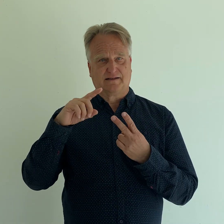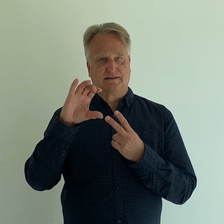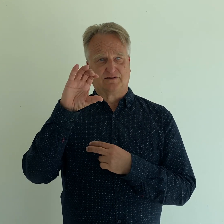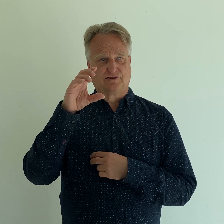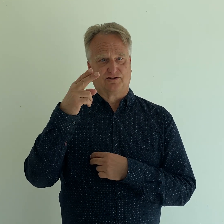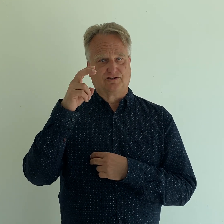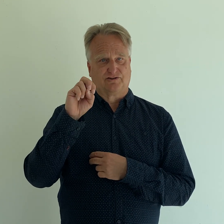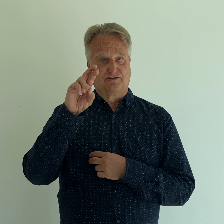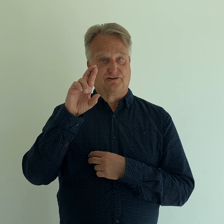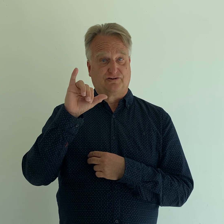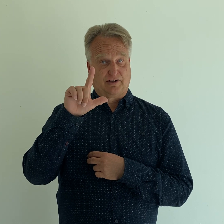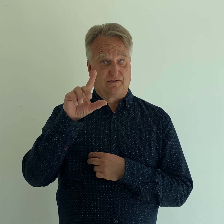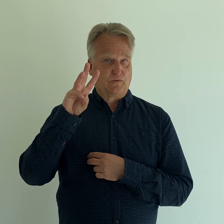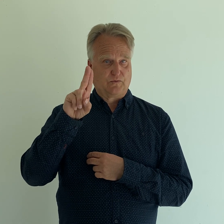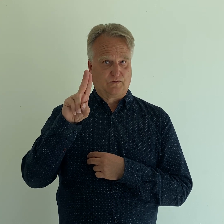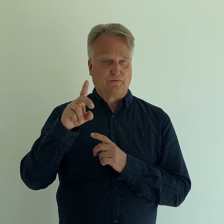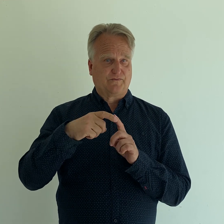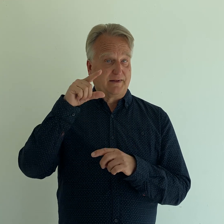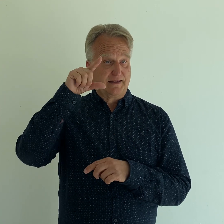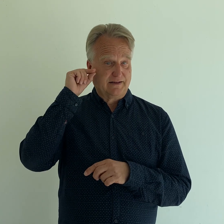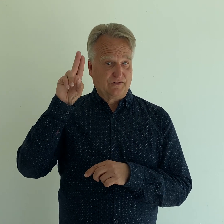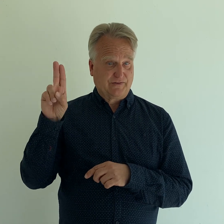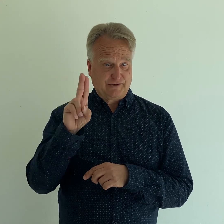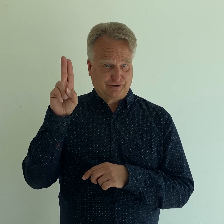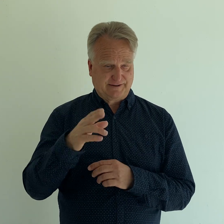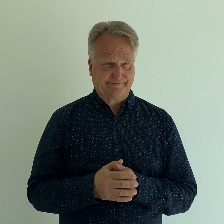Cheryl Wu of Gallaudet University.